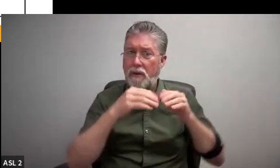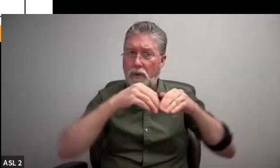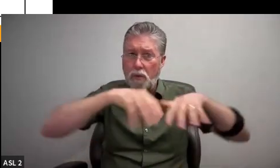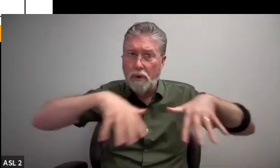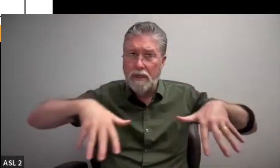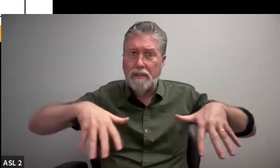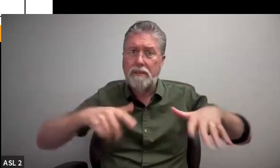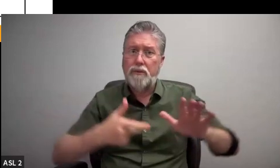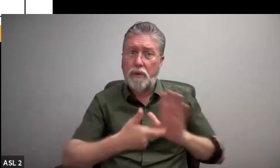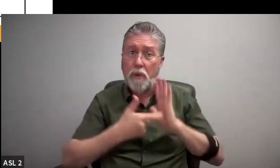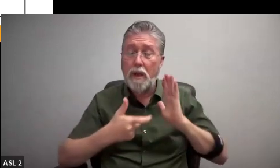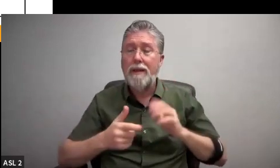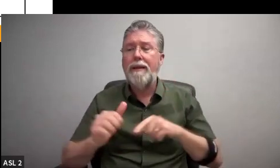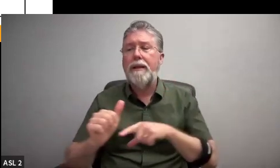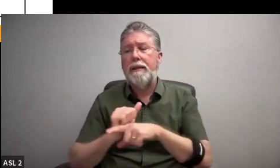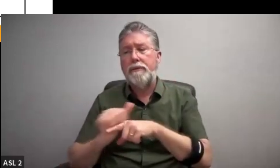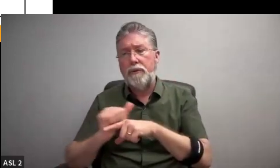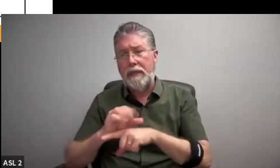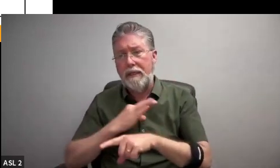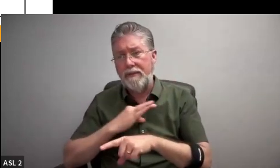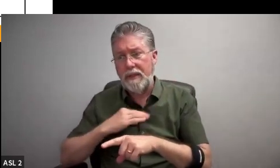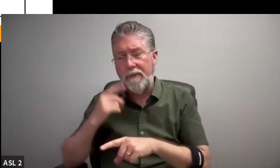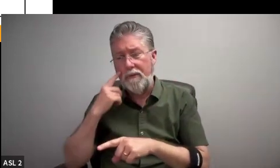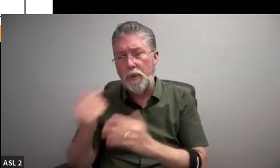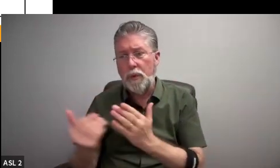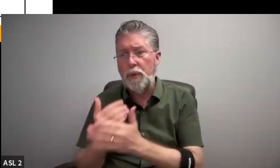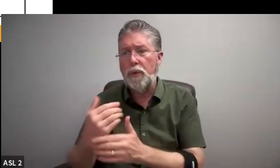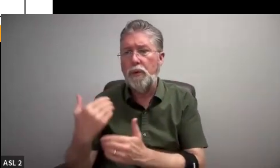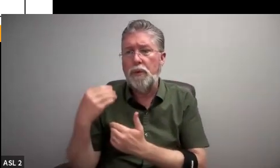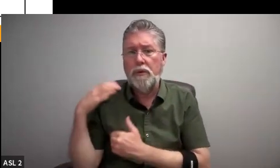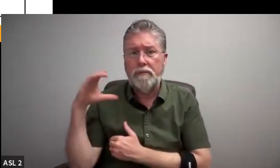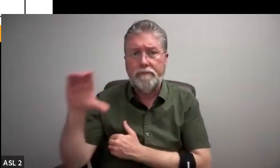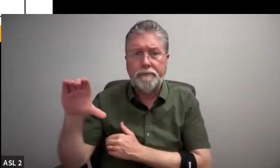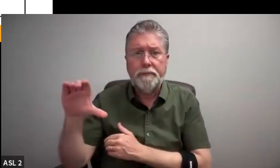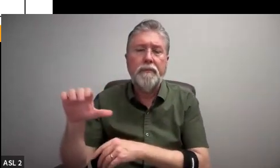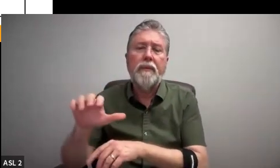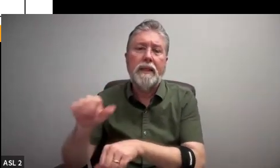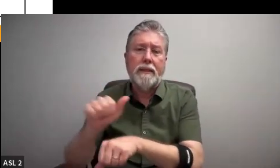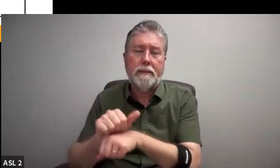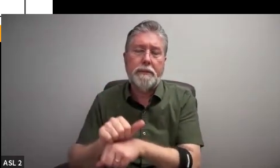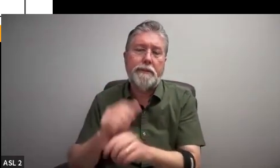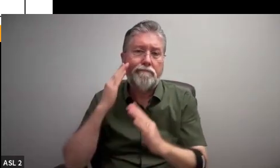also training of staff in new assignments also are expected to be needed. So, they're saying that's